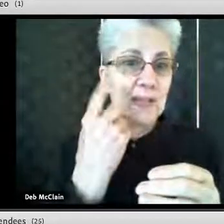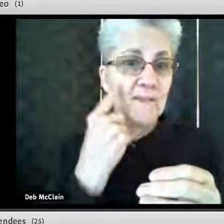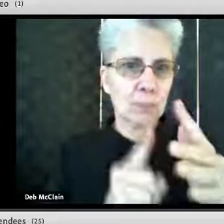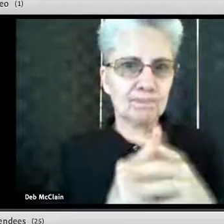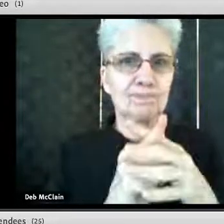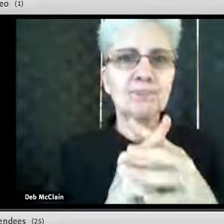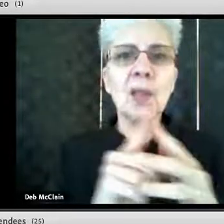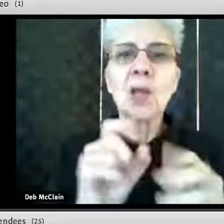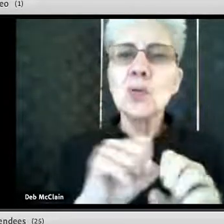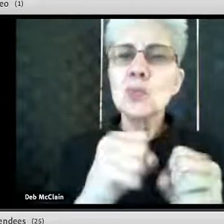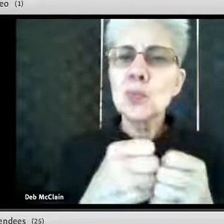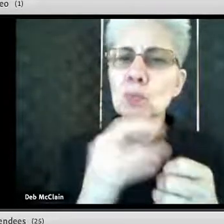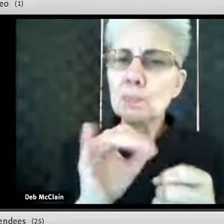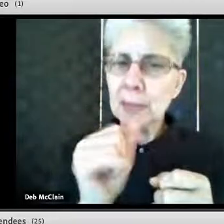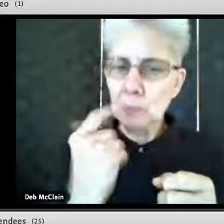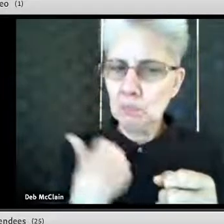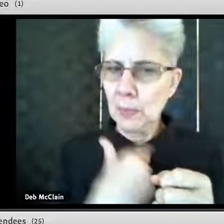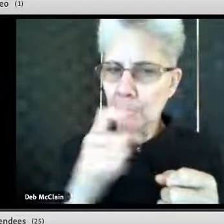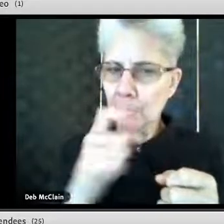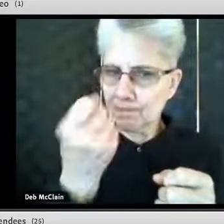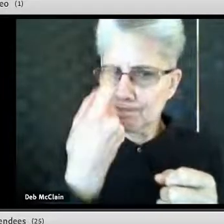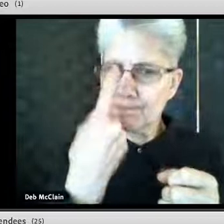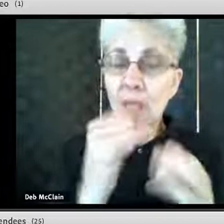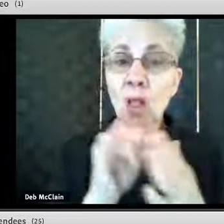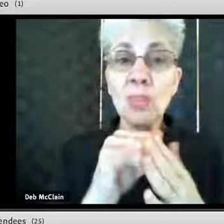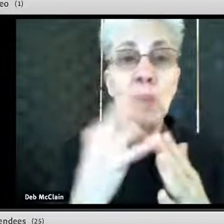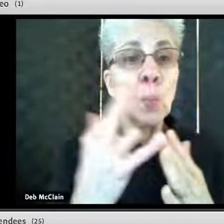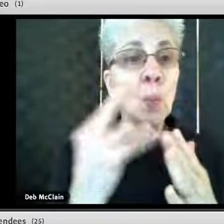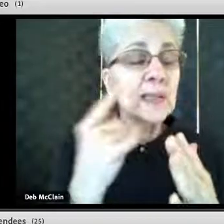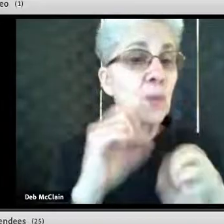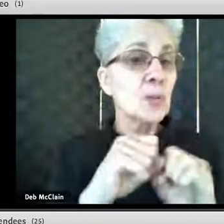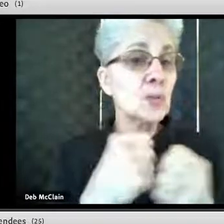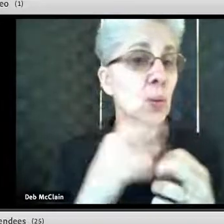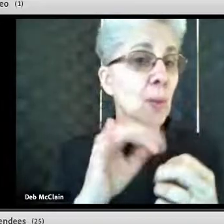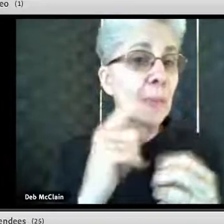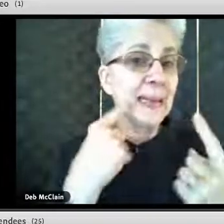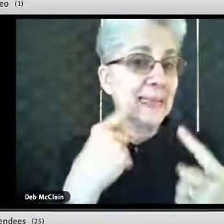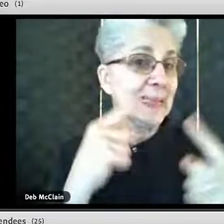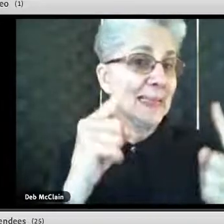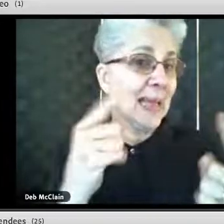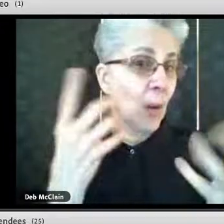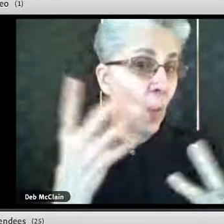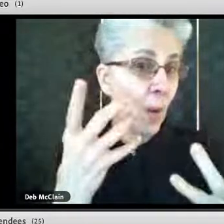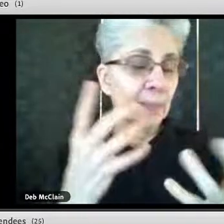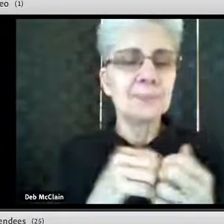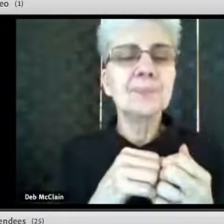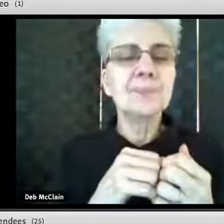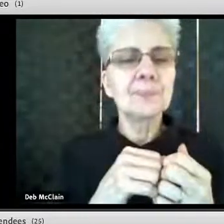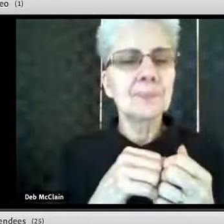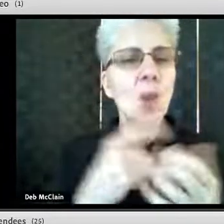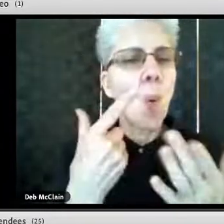we need to remember that the only reason social media will success is what's in it for them, right?